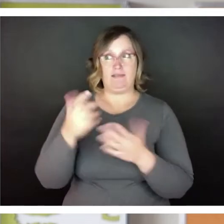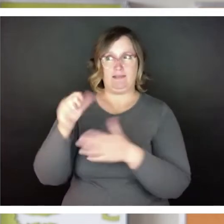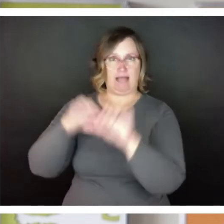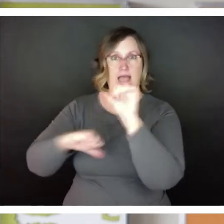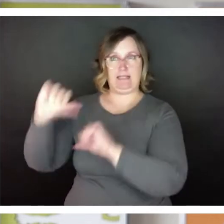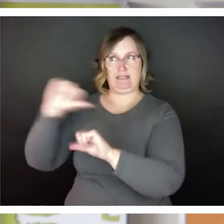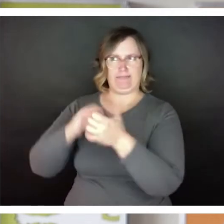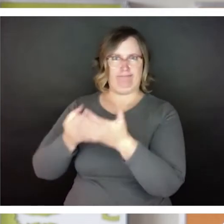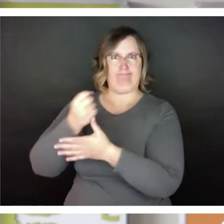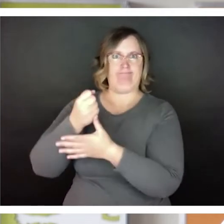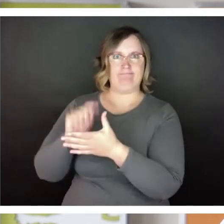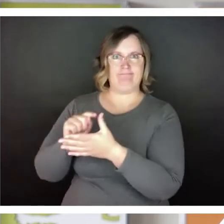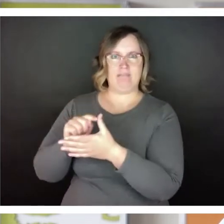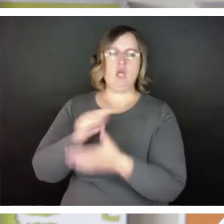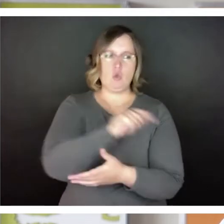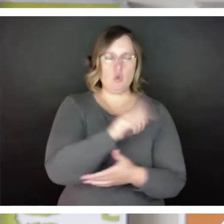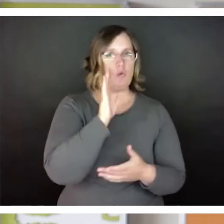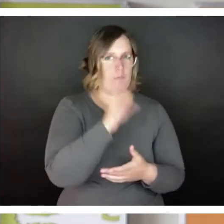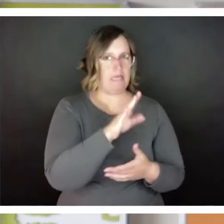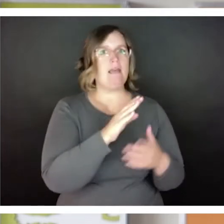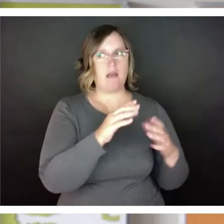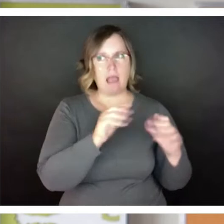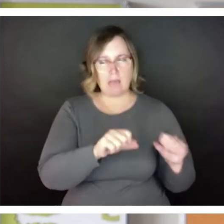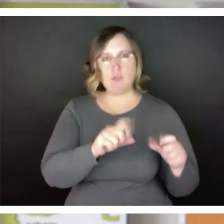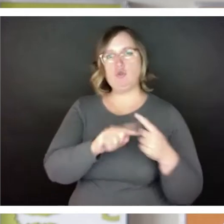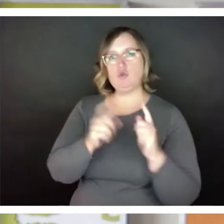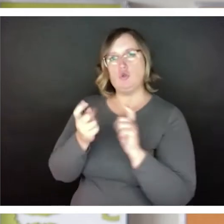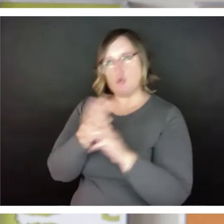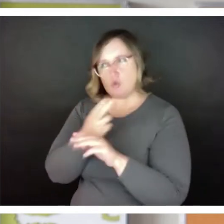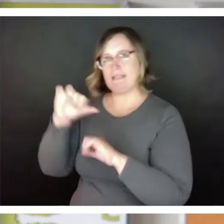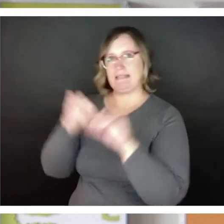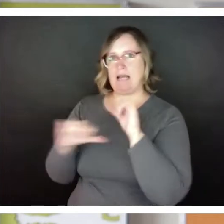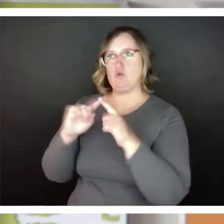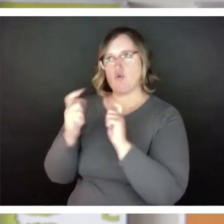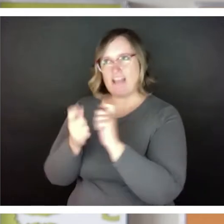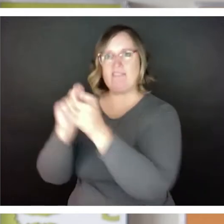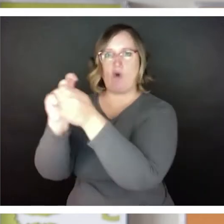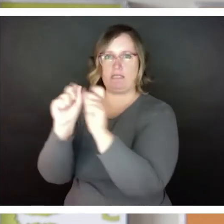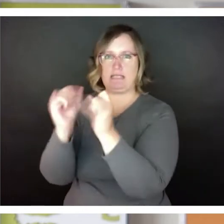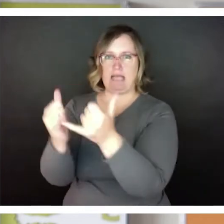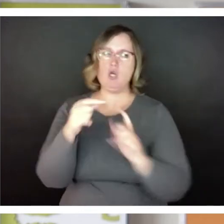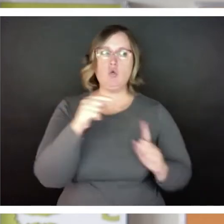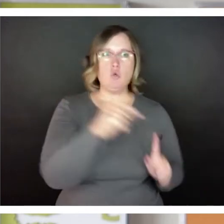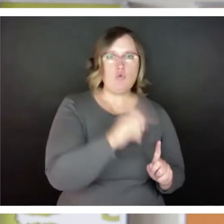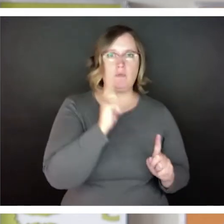but you'll be the ones to transform societies with it. You will be the entrepreneurs who solve the physics problem